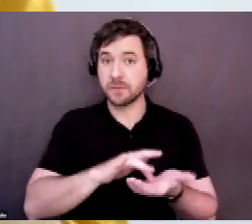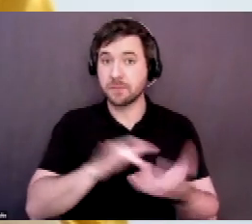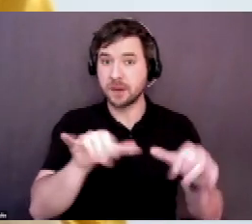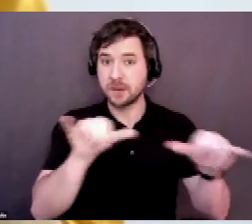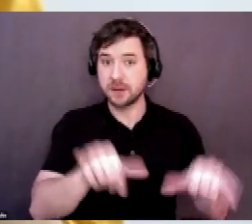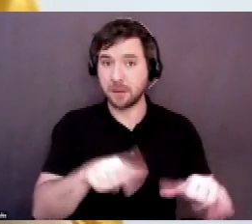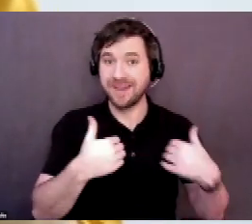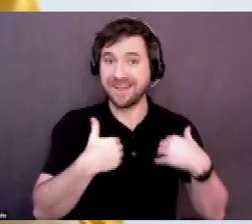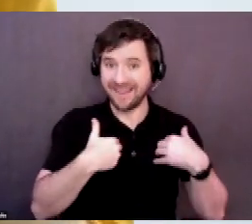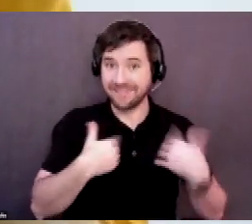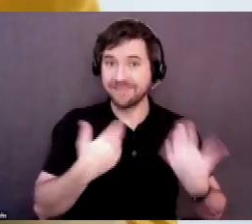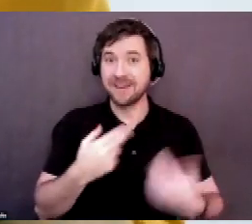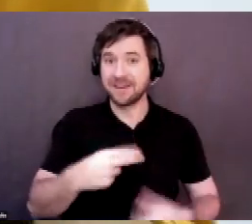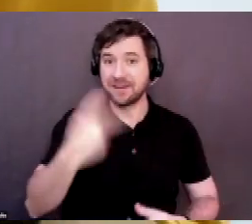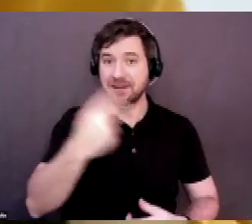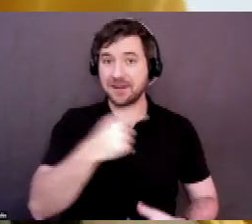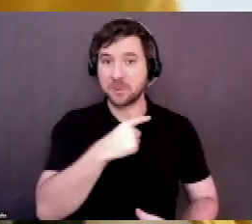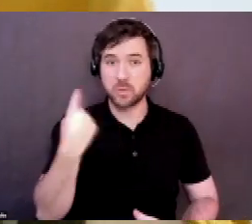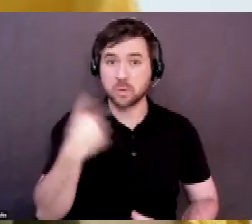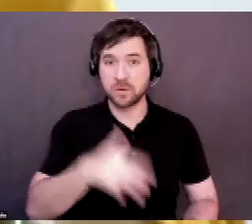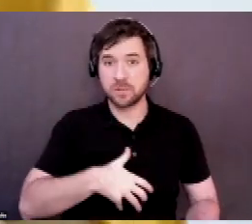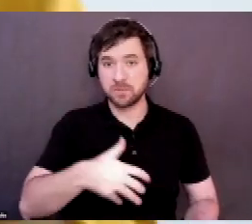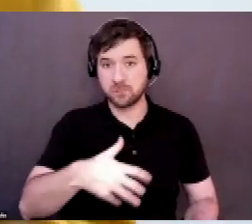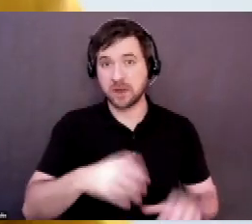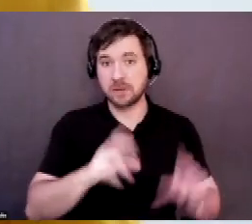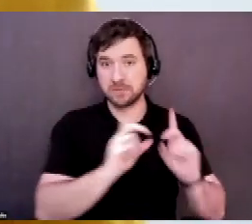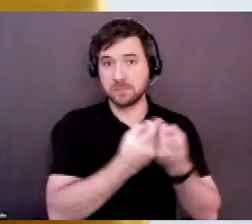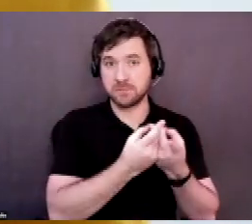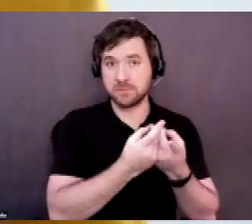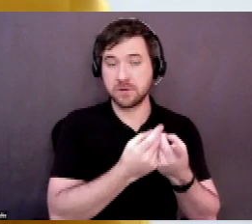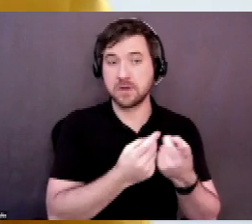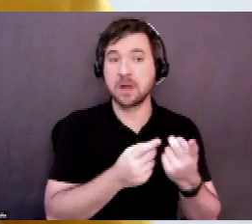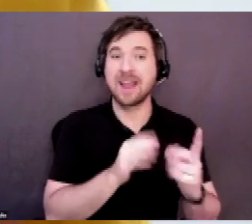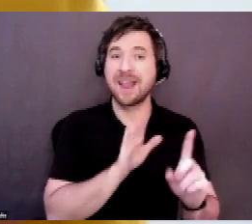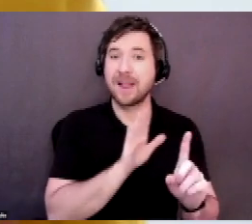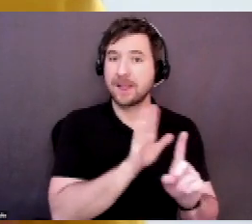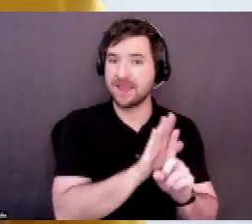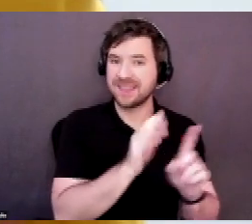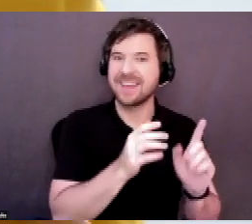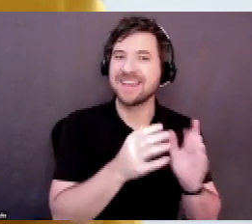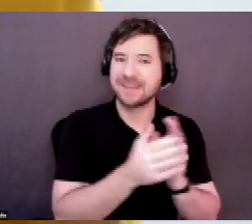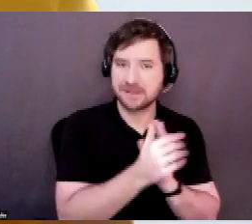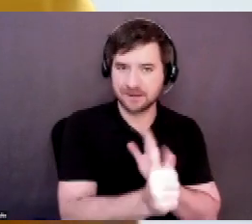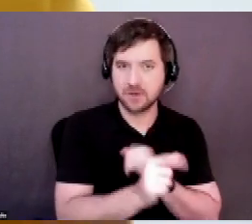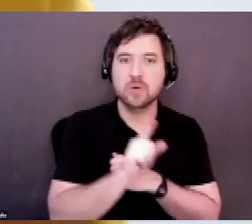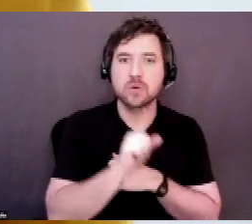And so in those cases, they're skilled at truly trying to understand